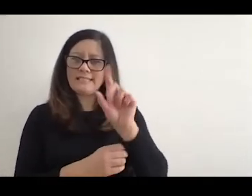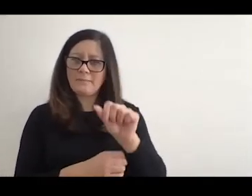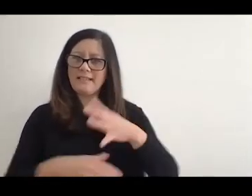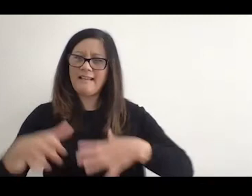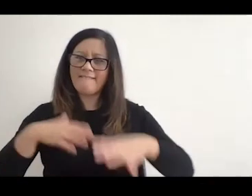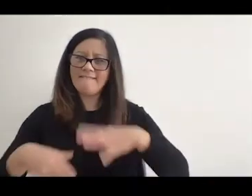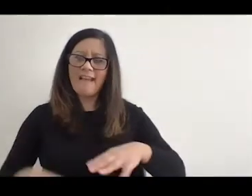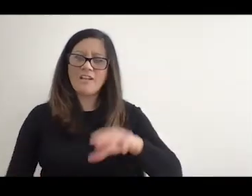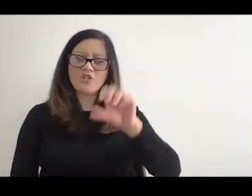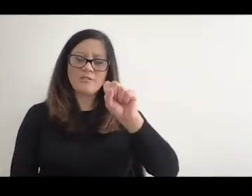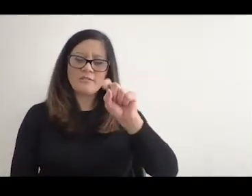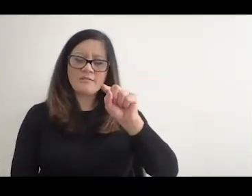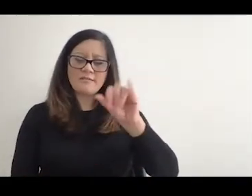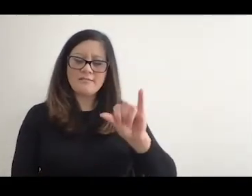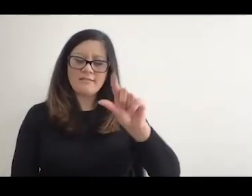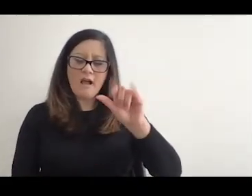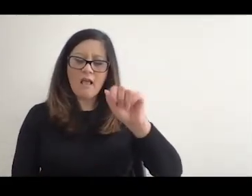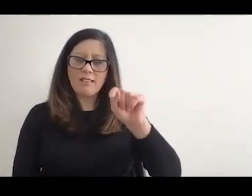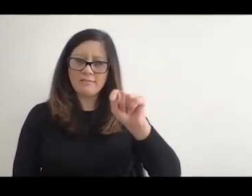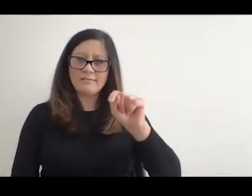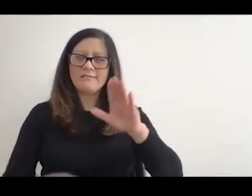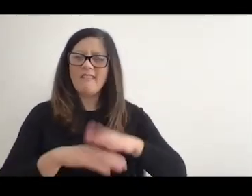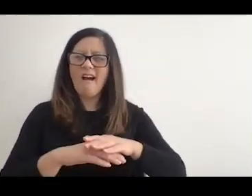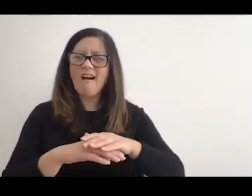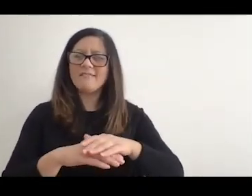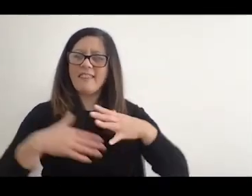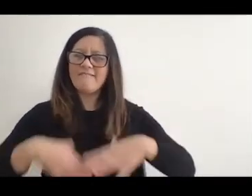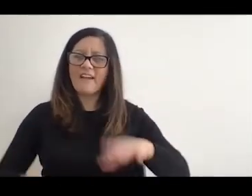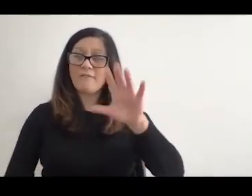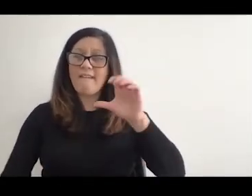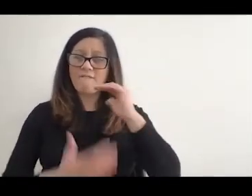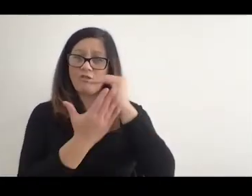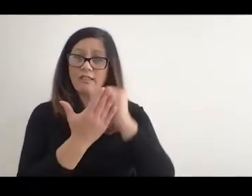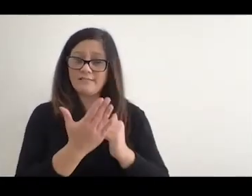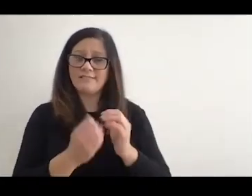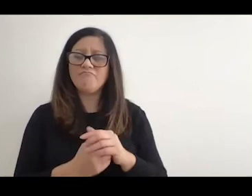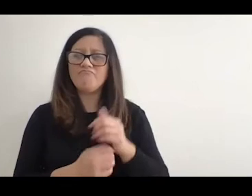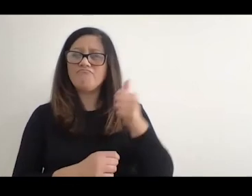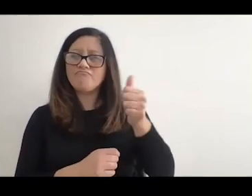stylist on the business of Fashion 500 list. Stephanie is a graduate of the Academy